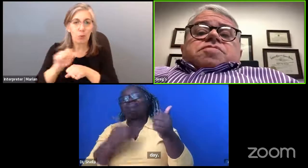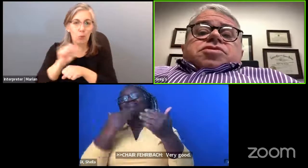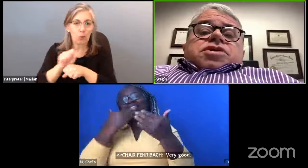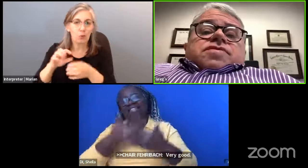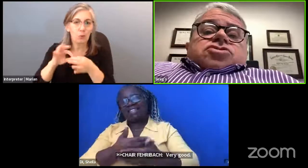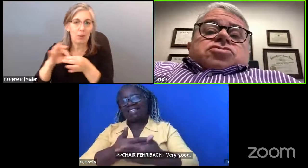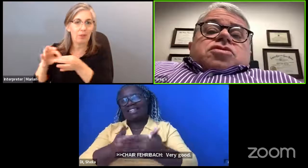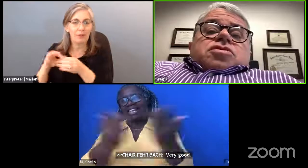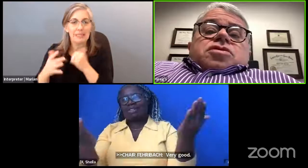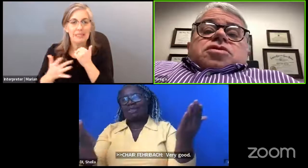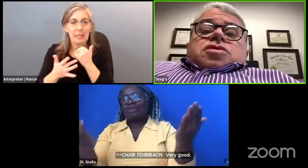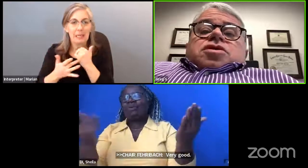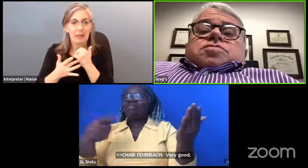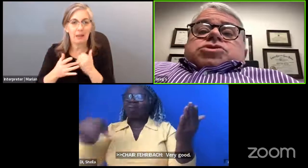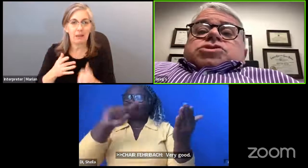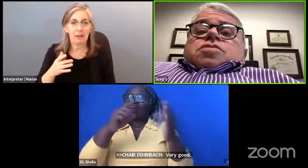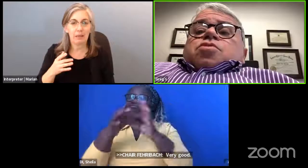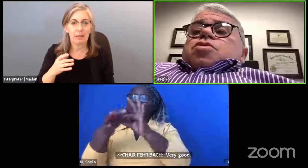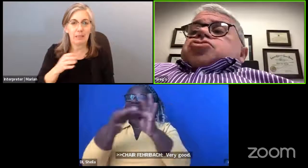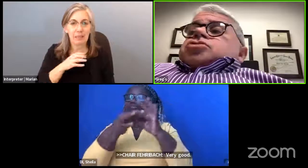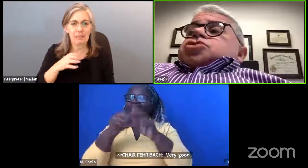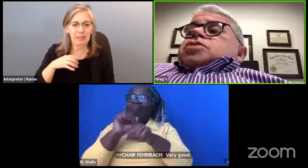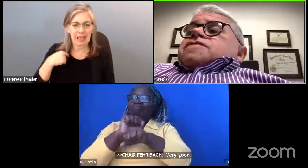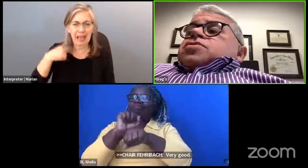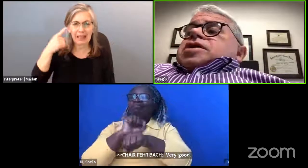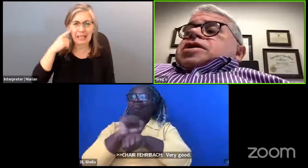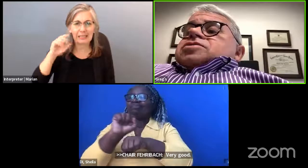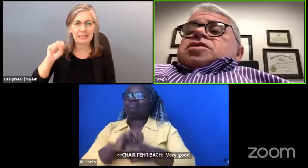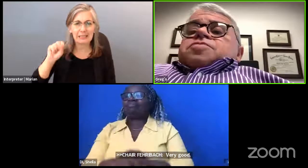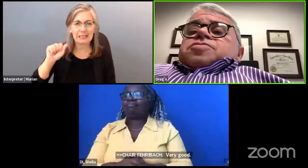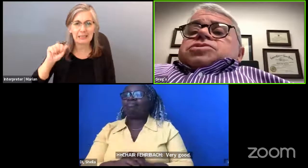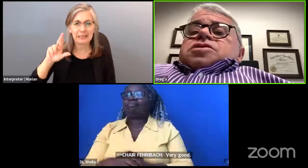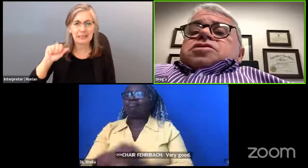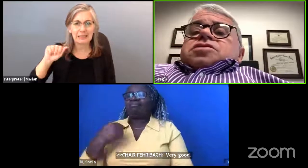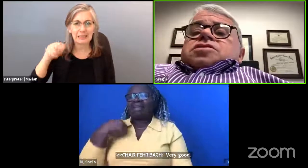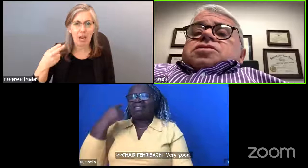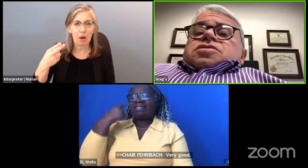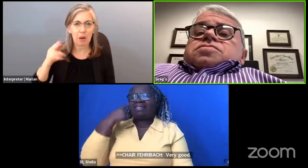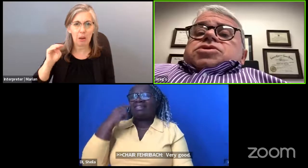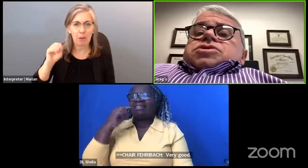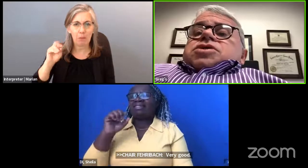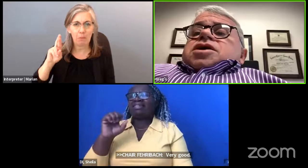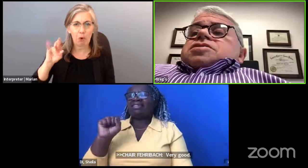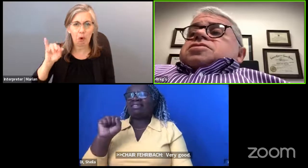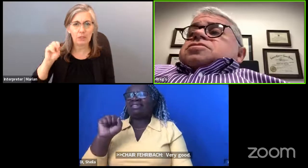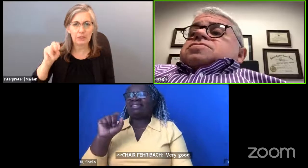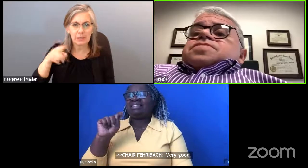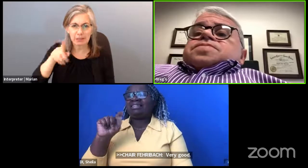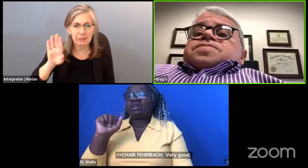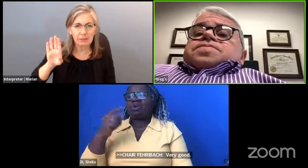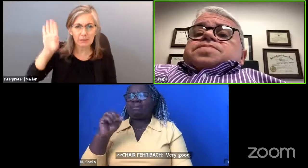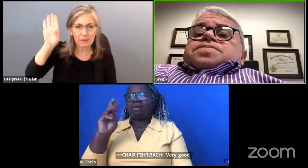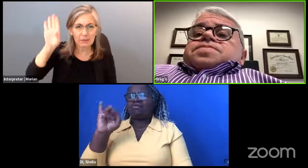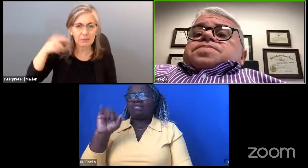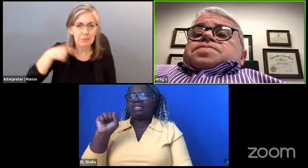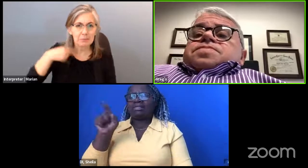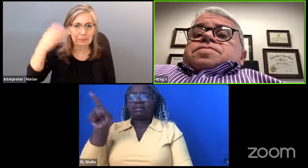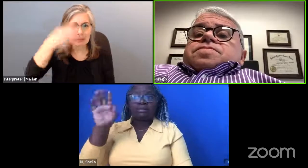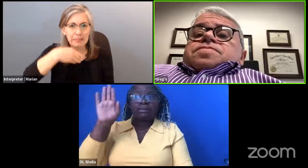I believe that I saw Ms. Sarah Morrison, did you have your hand up? Was I missing that?